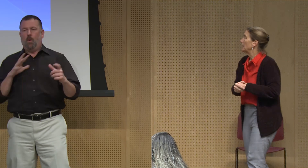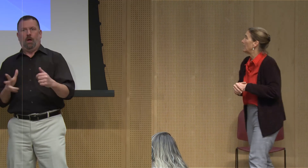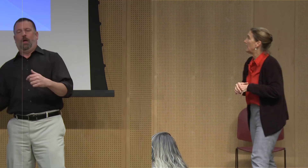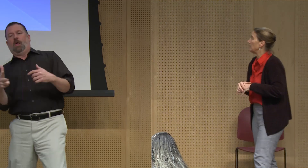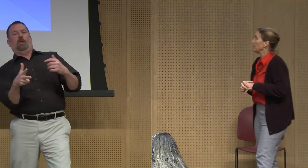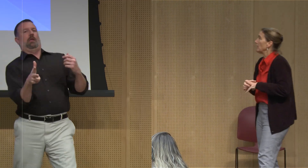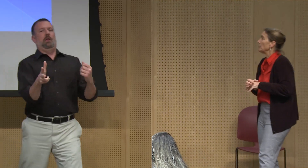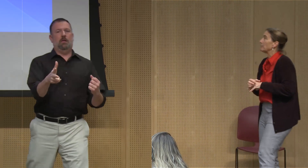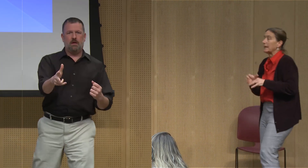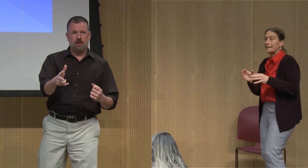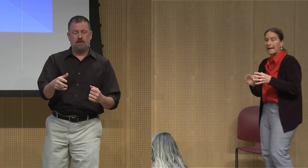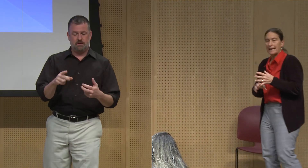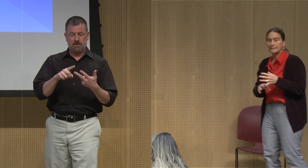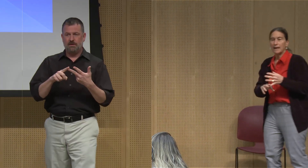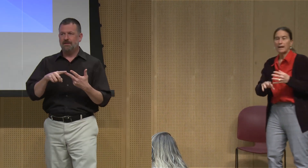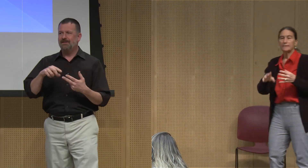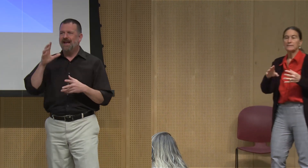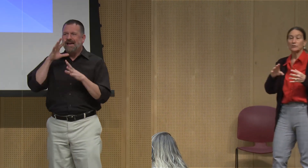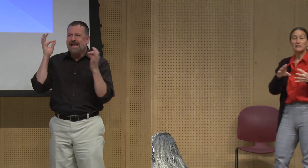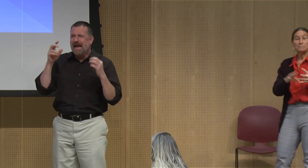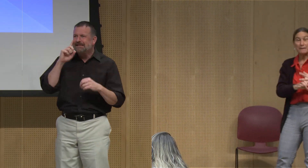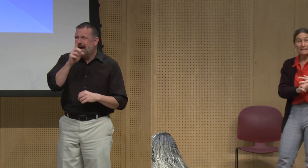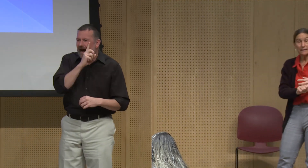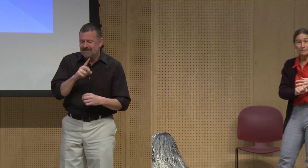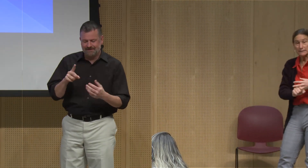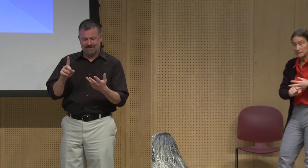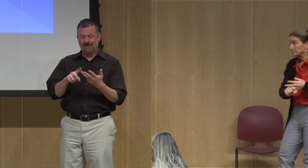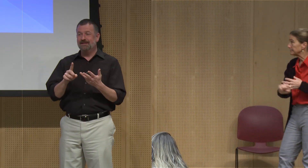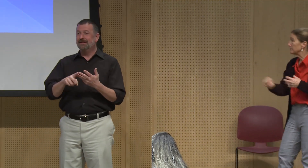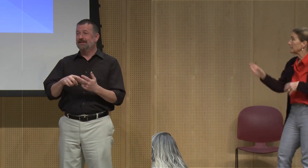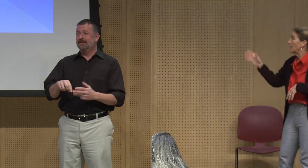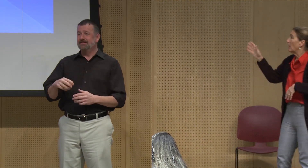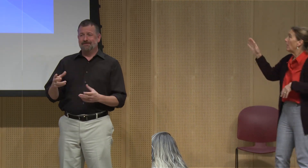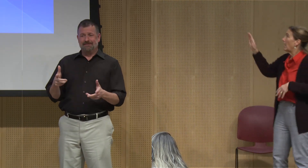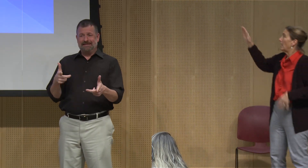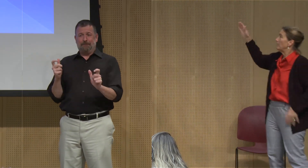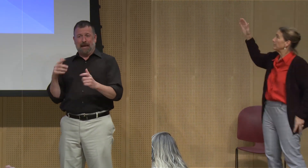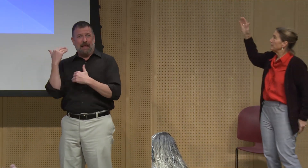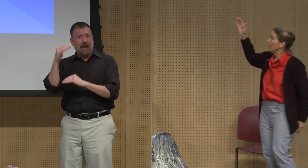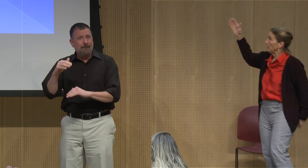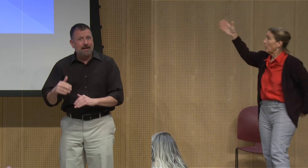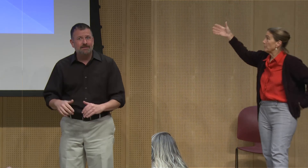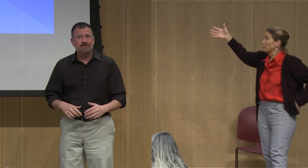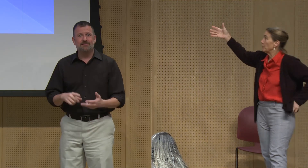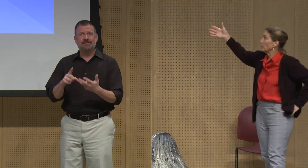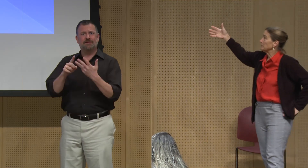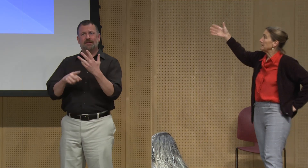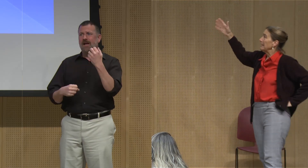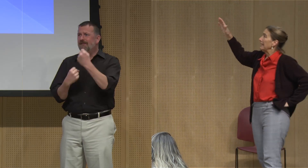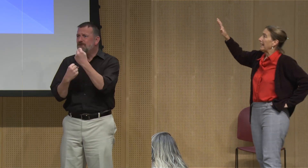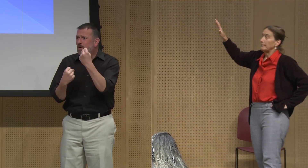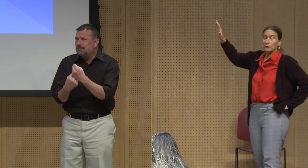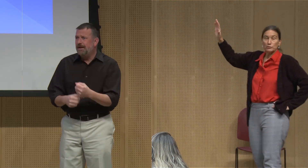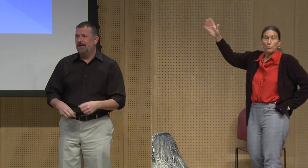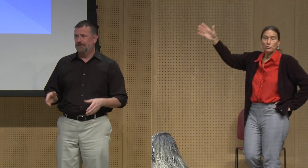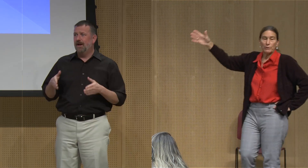YOU'VE GOT CAT'S EYES. THERE ARE SPEED LIMITS, UM, AND THERE'S ENFORCEMENT, AND THEN THERE'S ROAD TREATMENT.